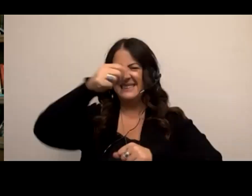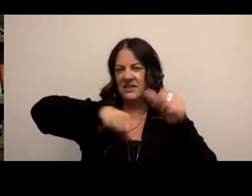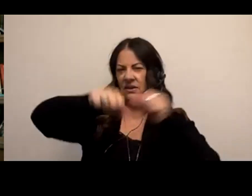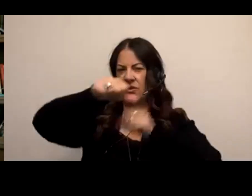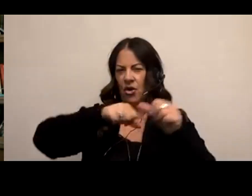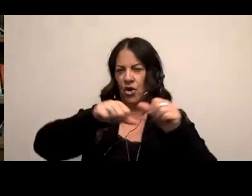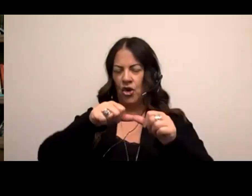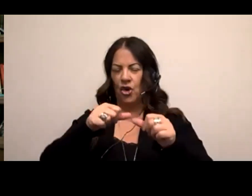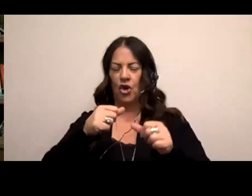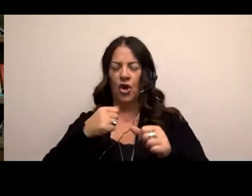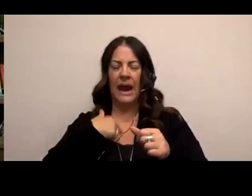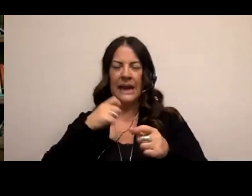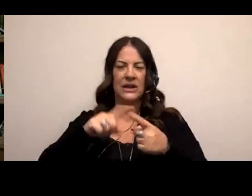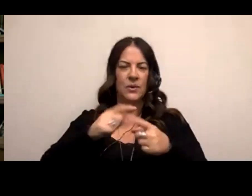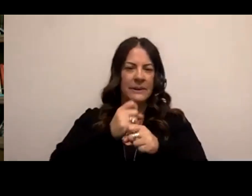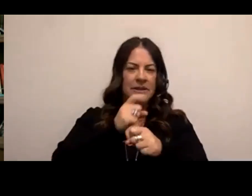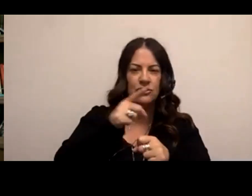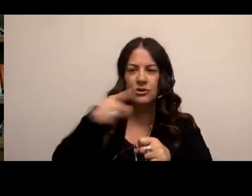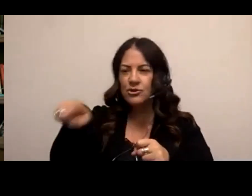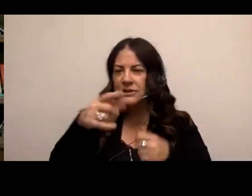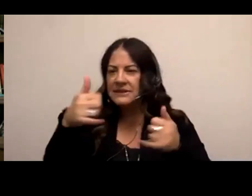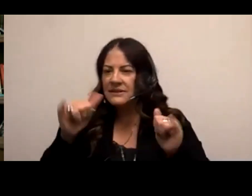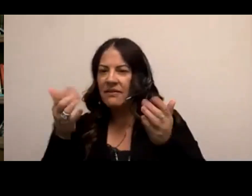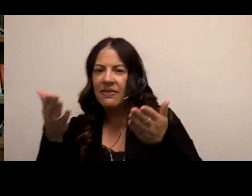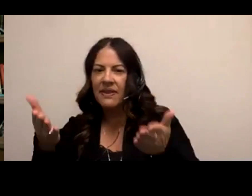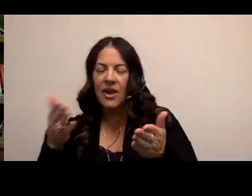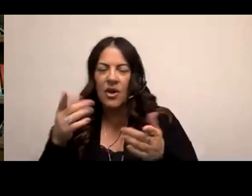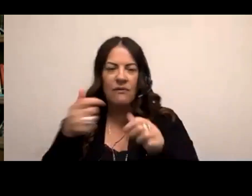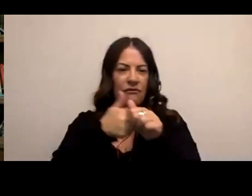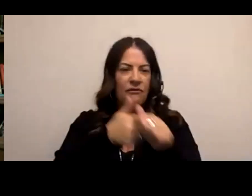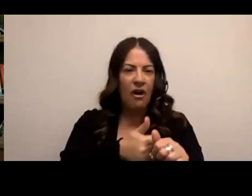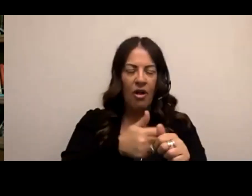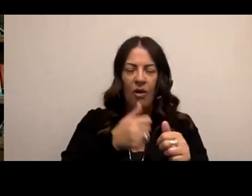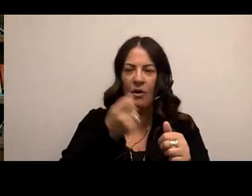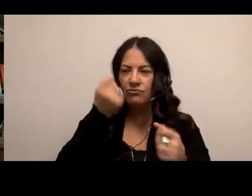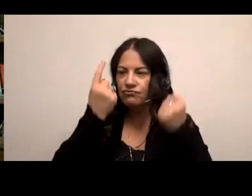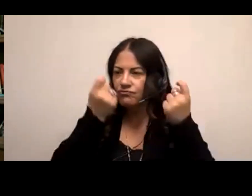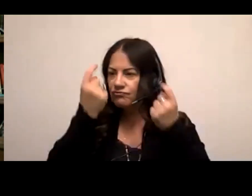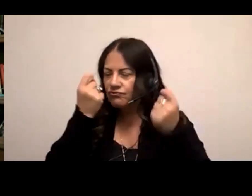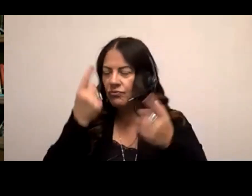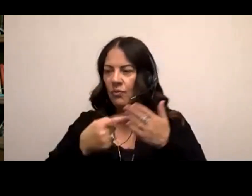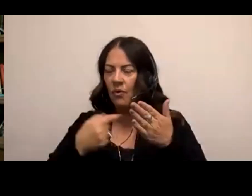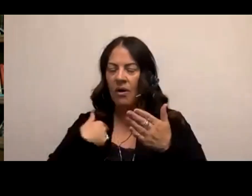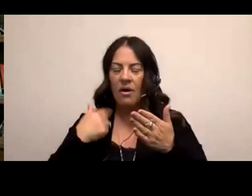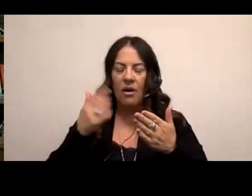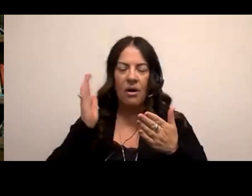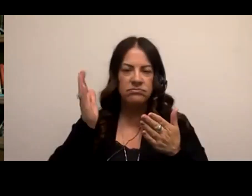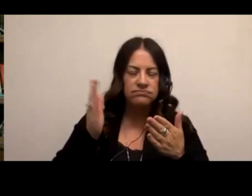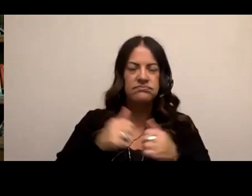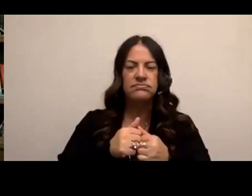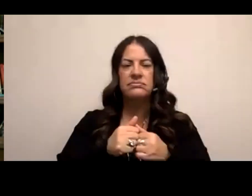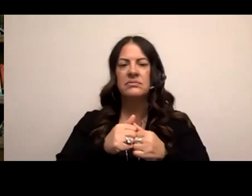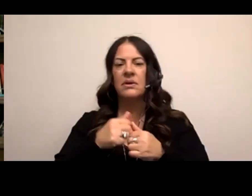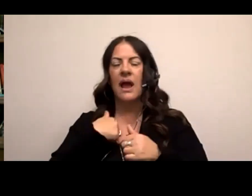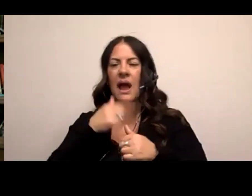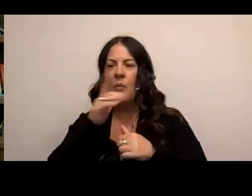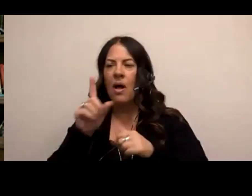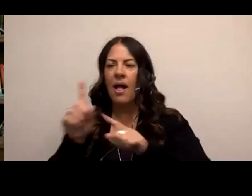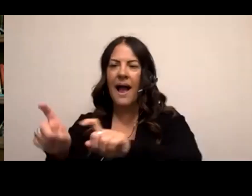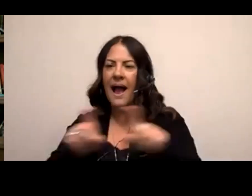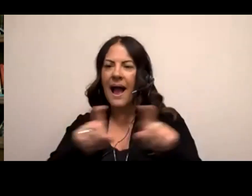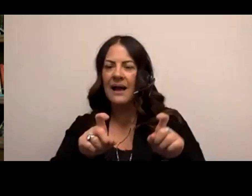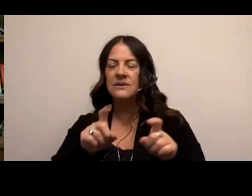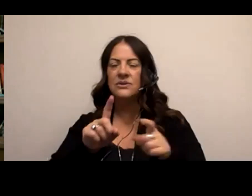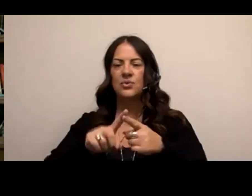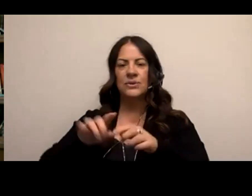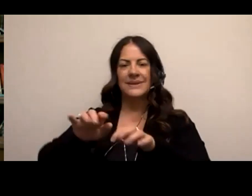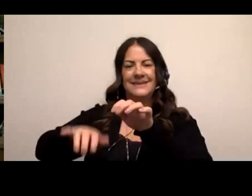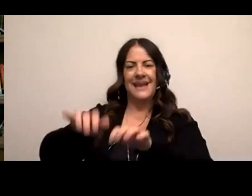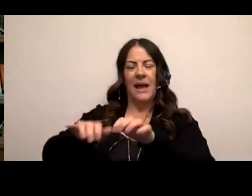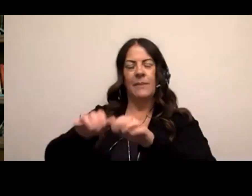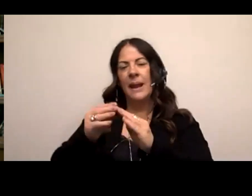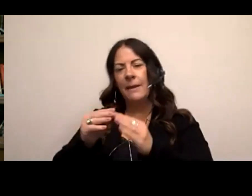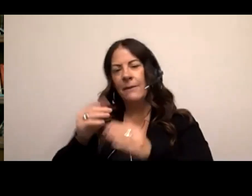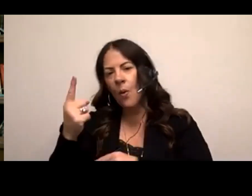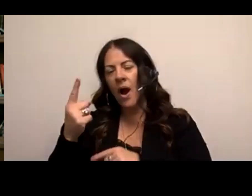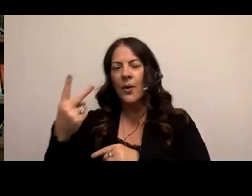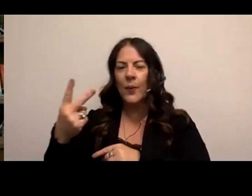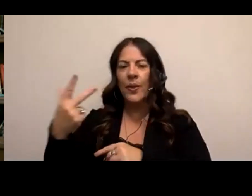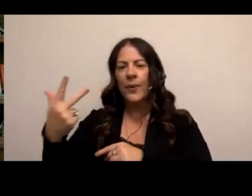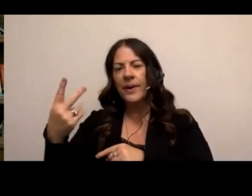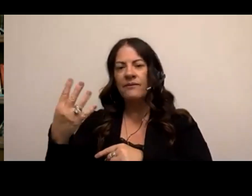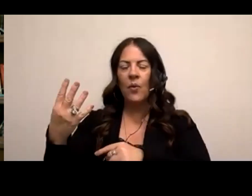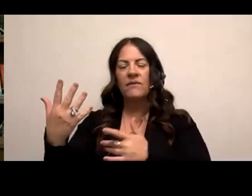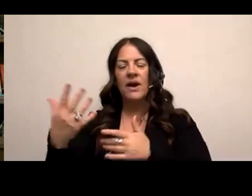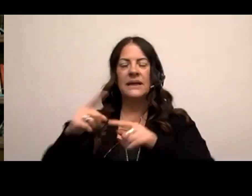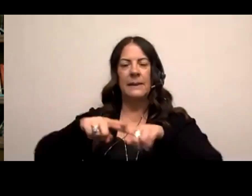YOU'RE STILL OUT THERE AND FOLLOWING WHAT WE ARE TALKING ABOUT SO I WILL BE ASKING YOU TO PUT DIFFERENT NUMBERS OR WORDS AND THINGS LIKE THAT IN THE CHAT BOX